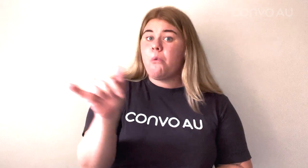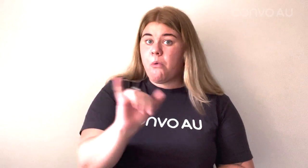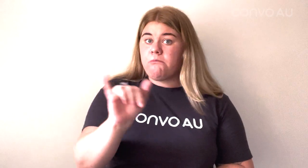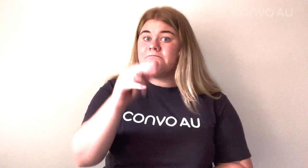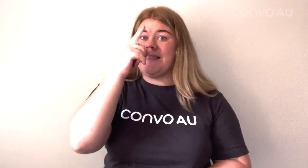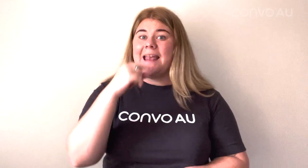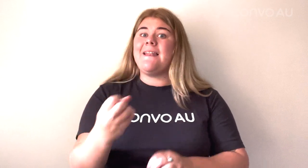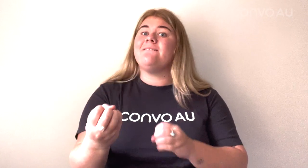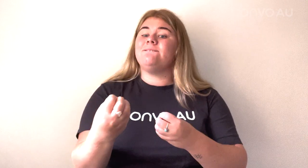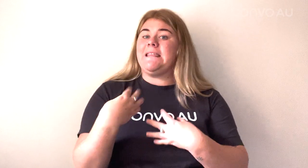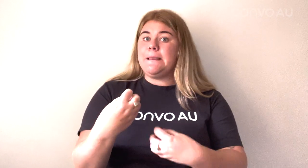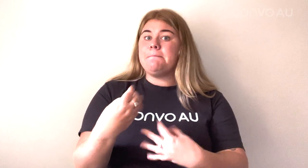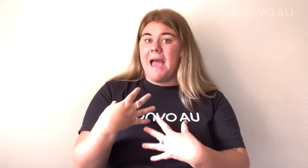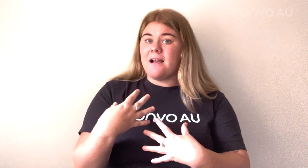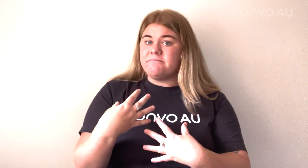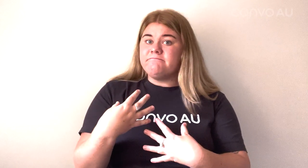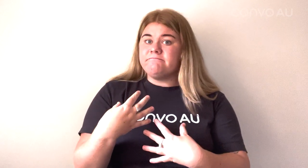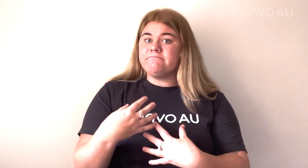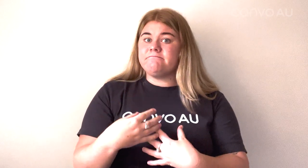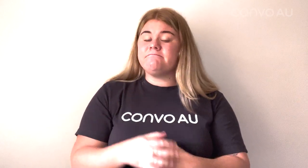Or feedback.